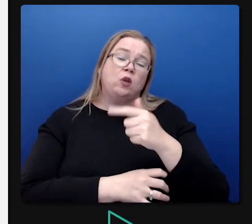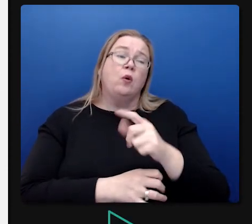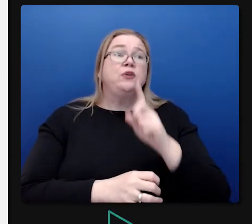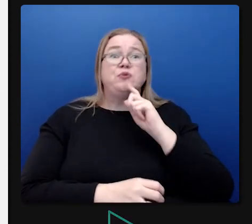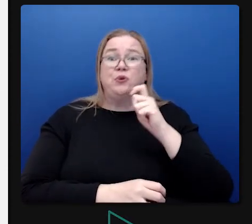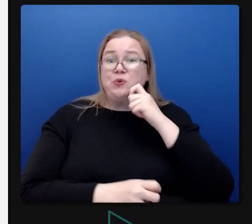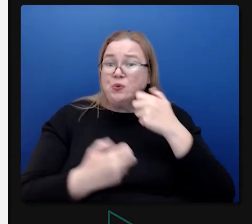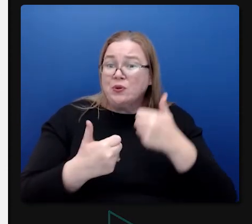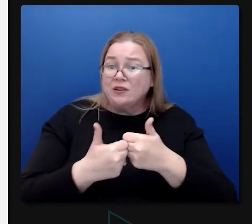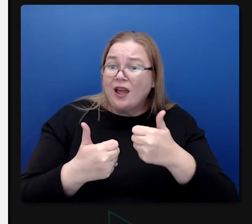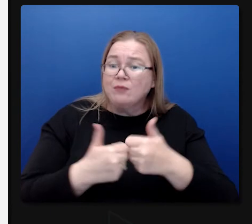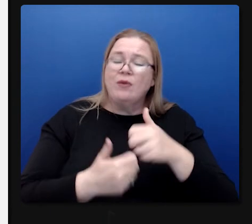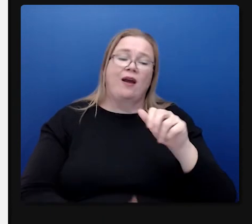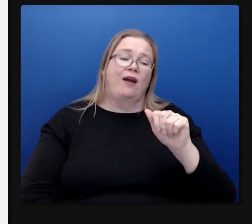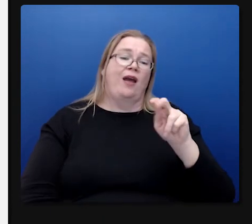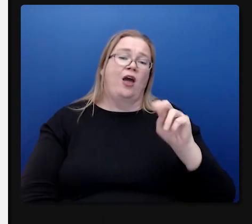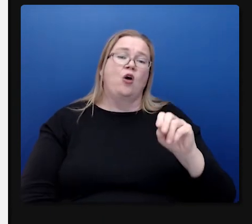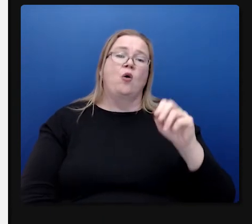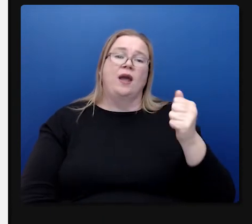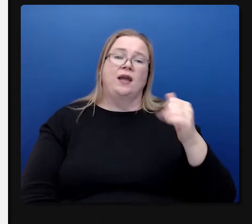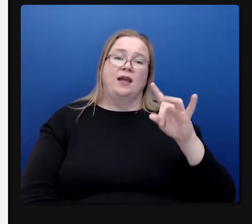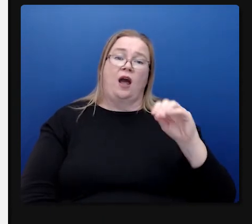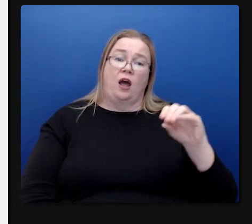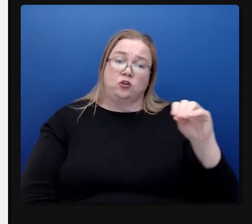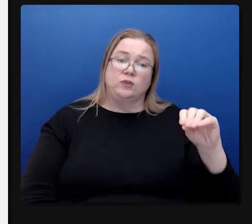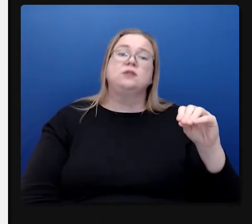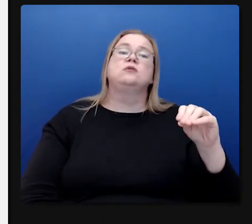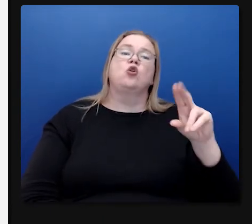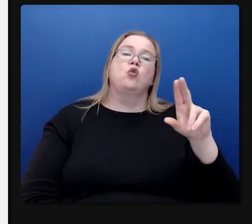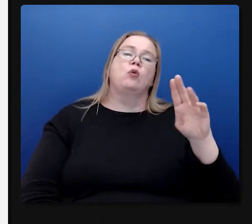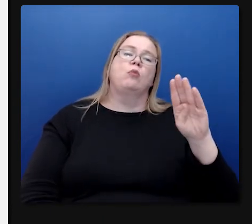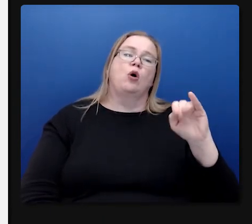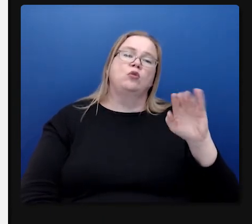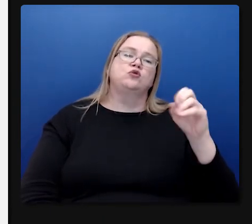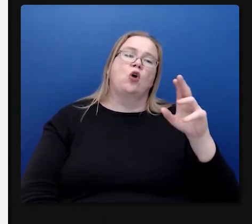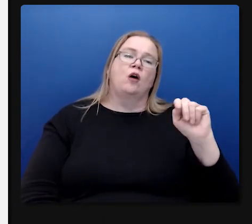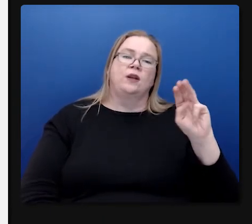was a really cool game from Anno 1800, released by Ubisoft Mainz.